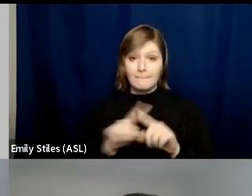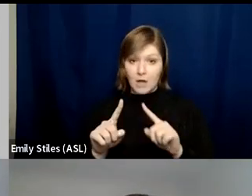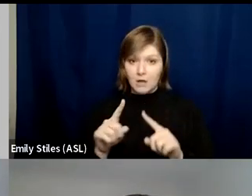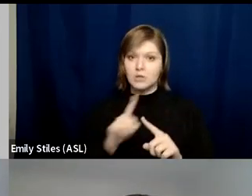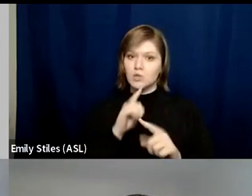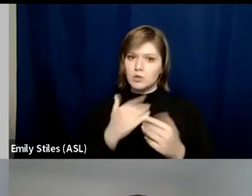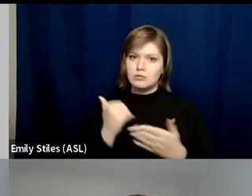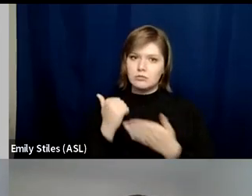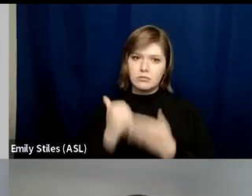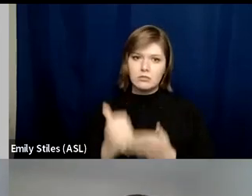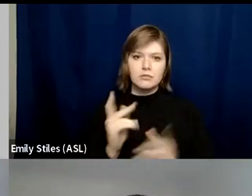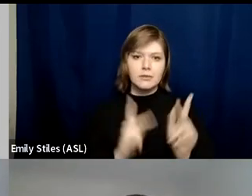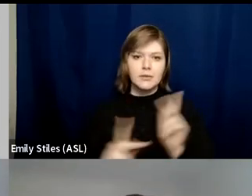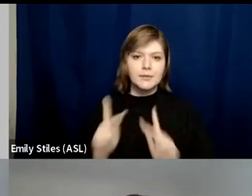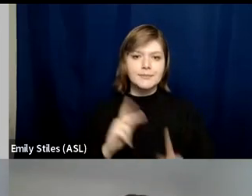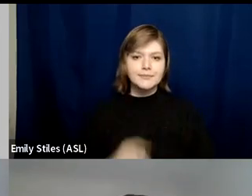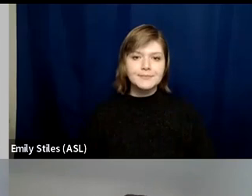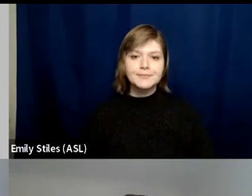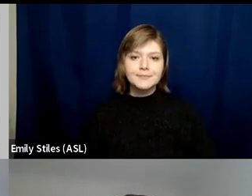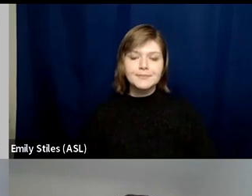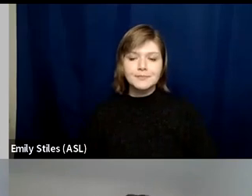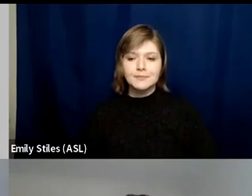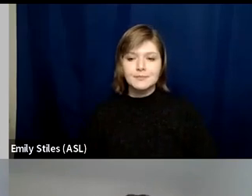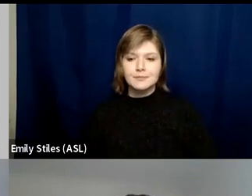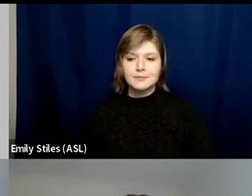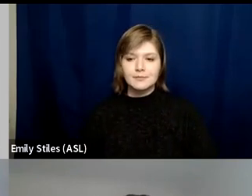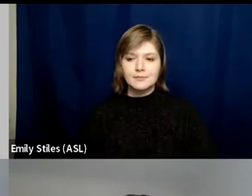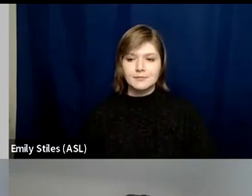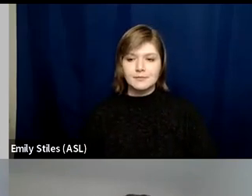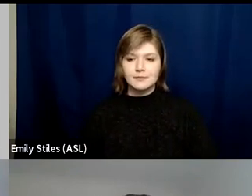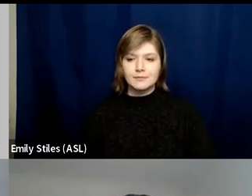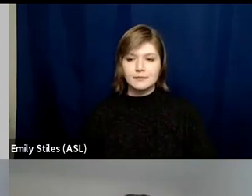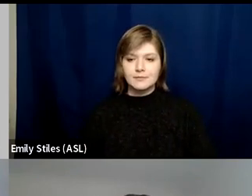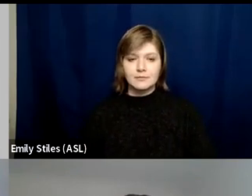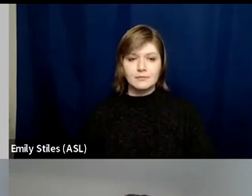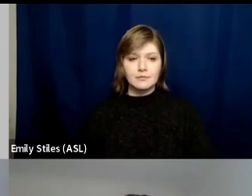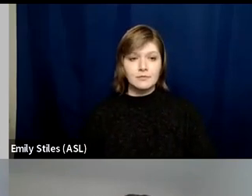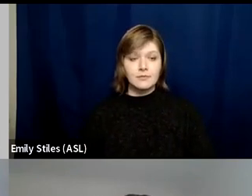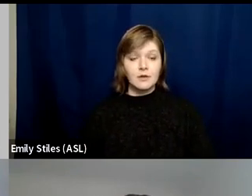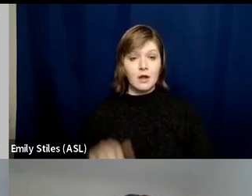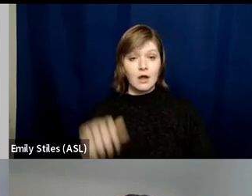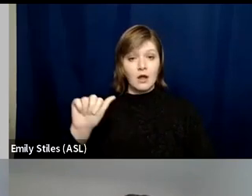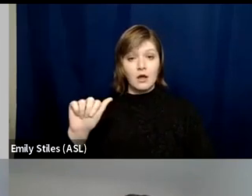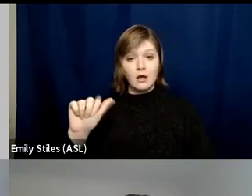is a larger population of individuals in Washington who have access to supportive housing services via the Medicaid benefits.